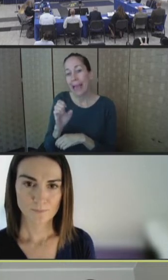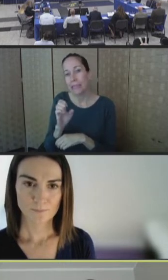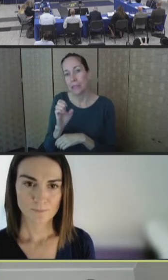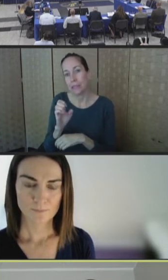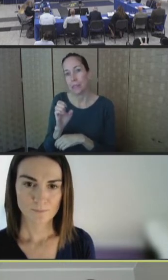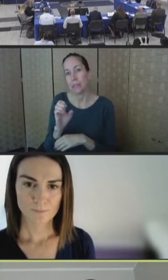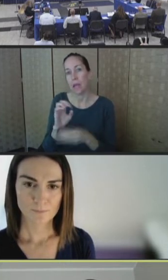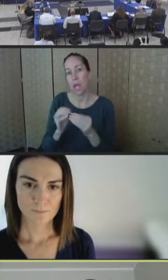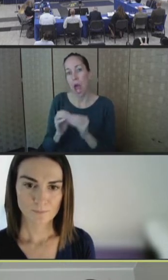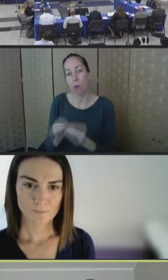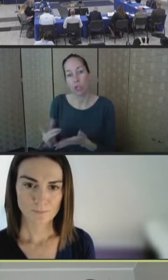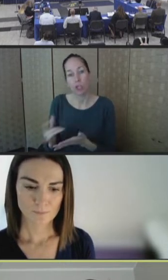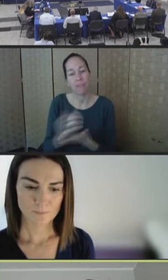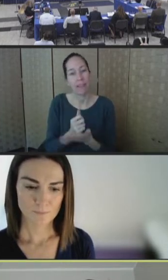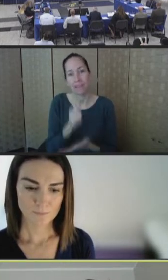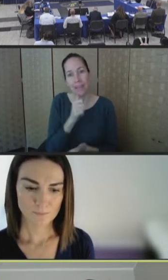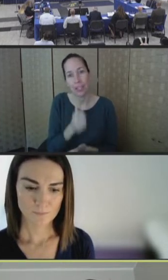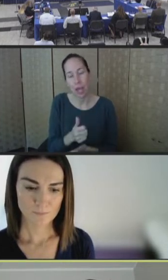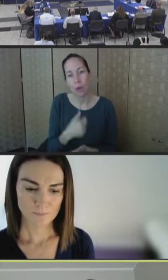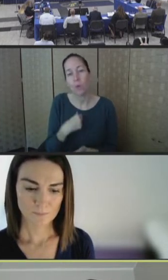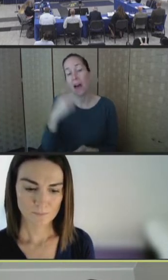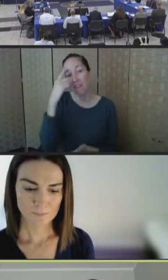But I think having that sort of data would be really important.